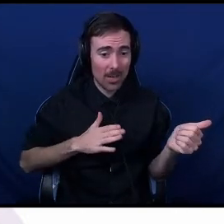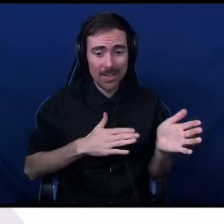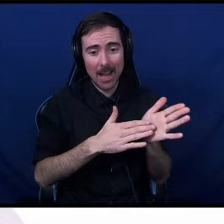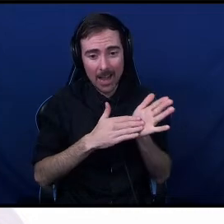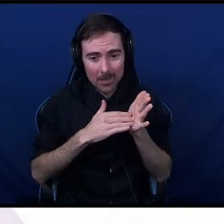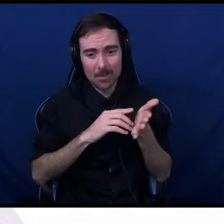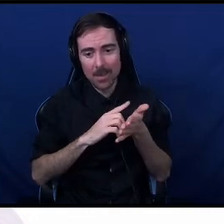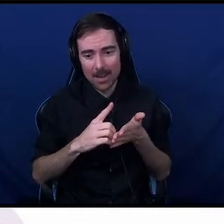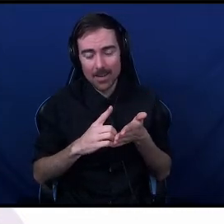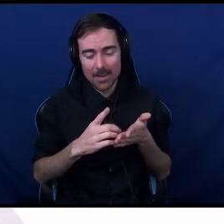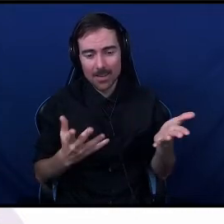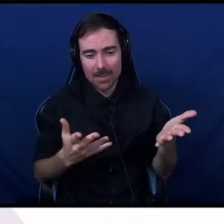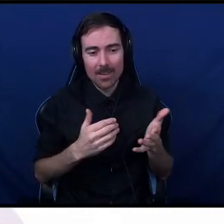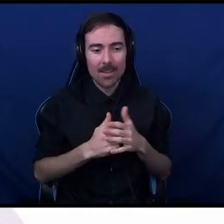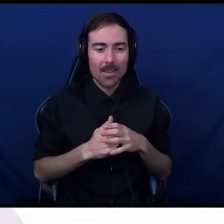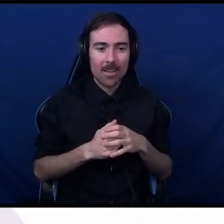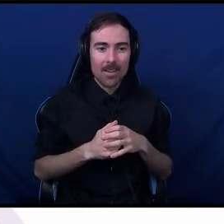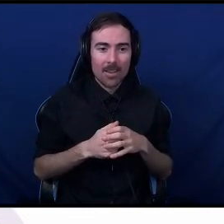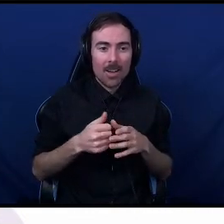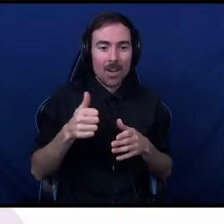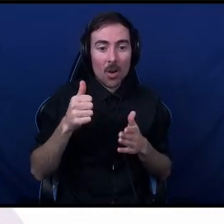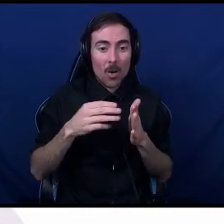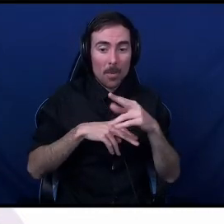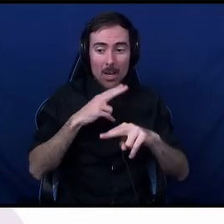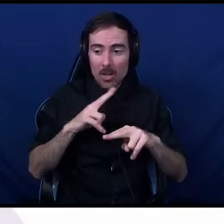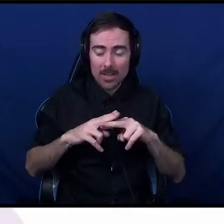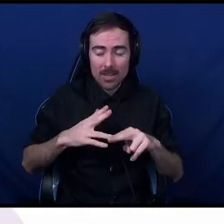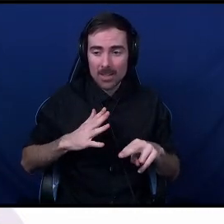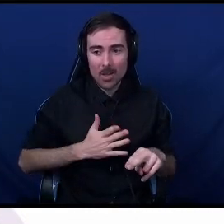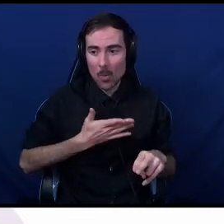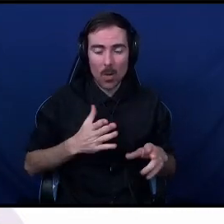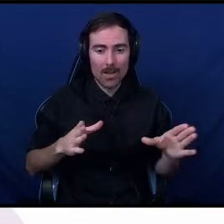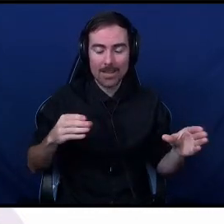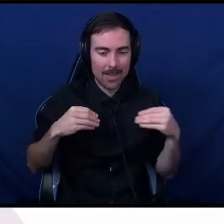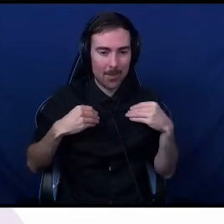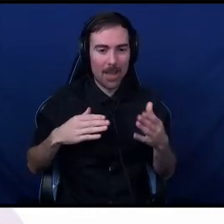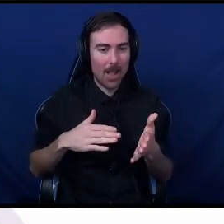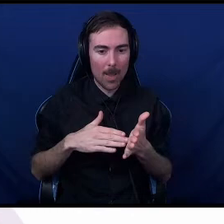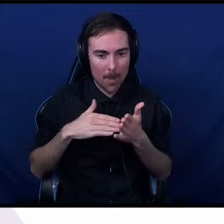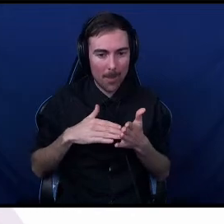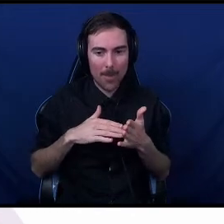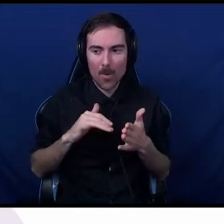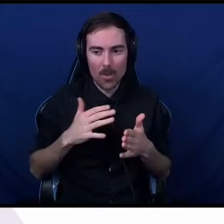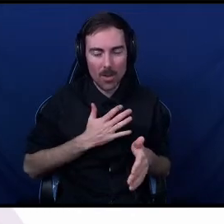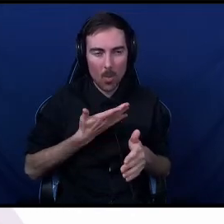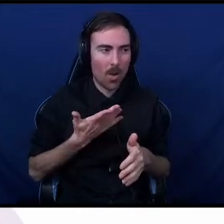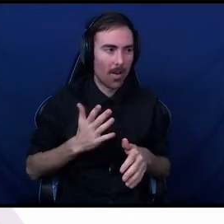a lot of us have cantankerous parents that won't accept help, or they don't want this or they don't want that, you know, if